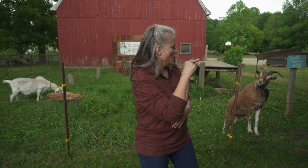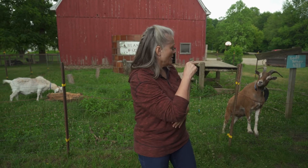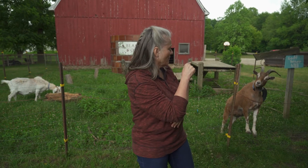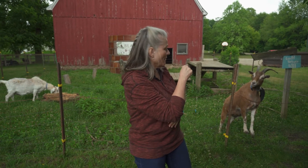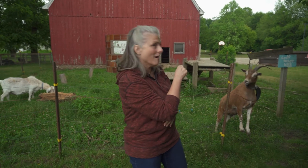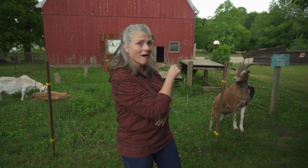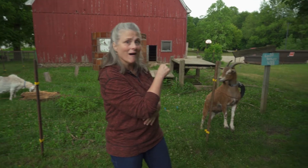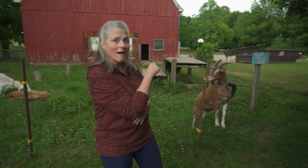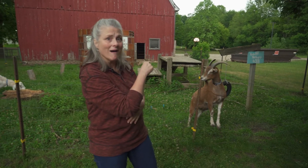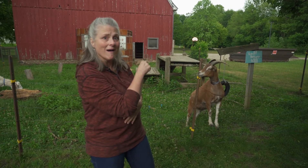Look at what's over here.